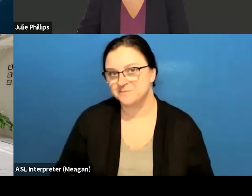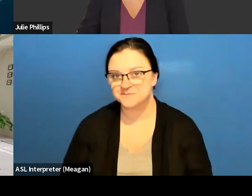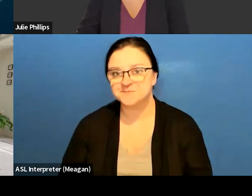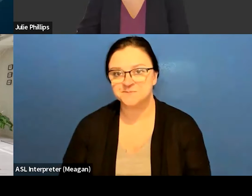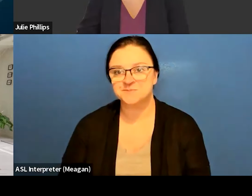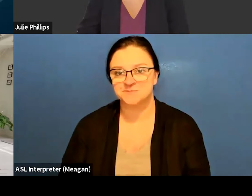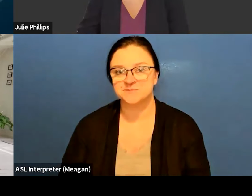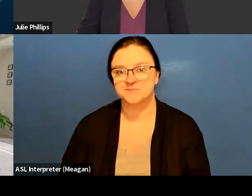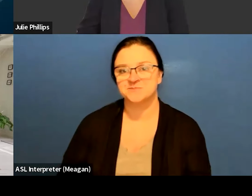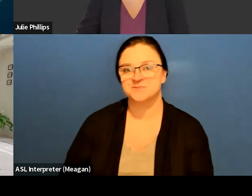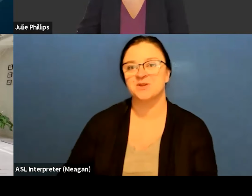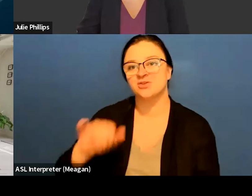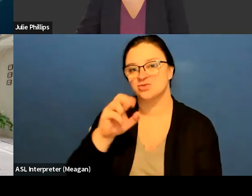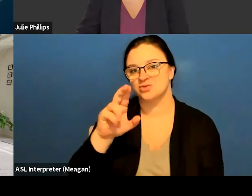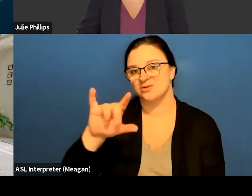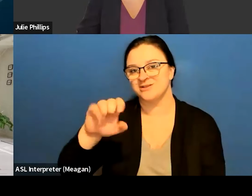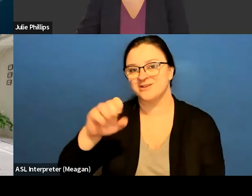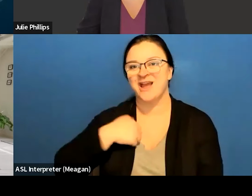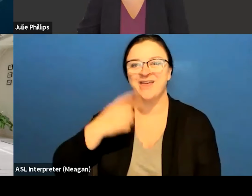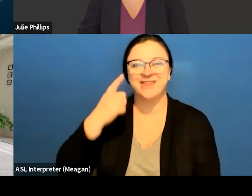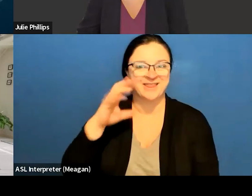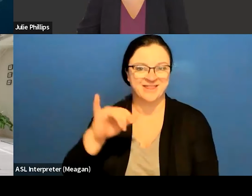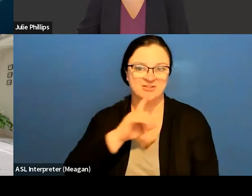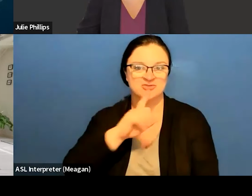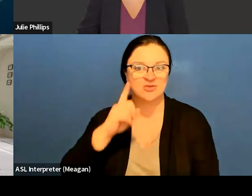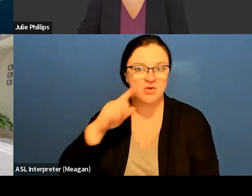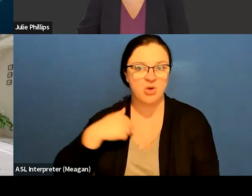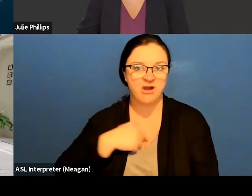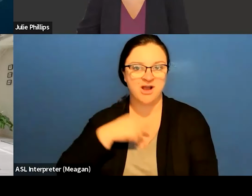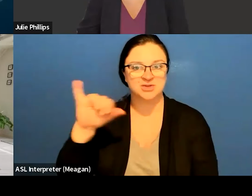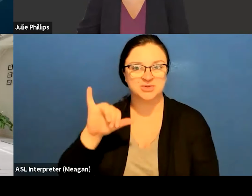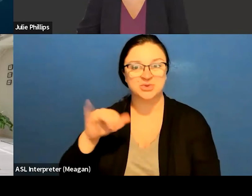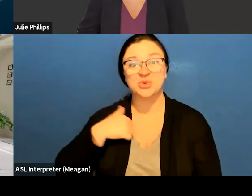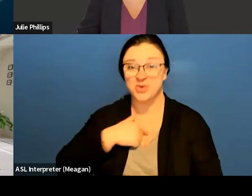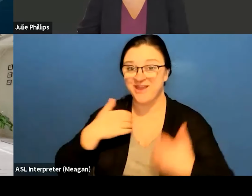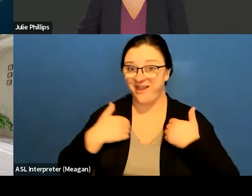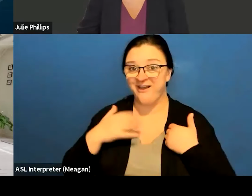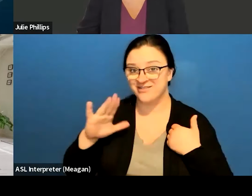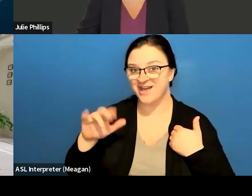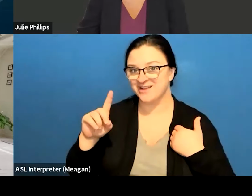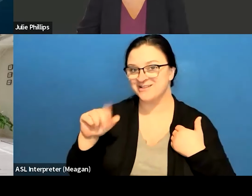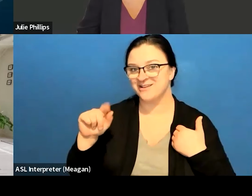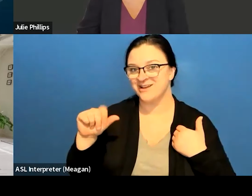I was gonna say, I think that's true for us as well. We have that data, but just not, I don't have it in front of me.